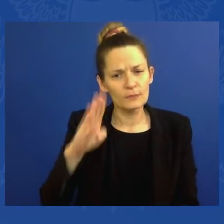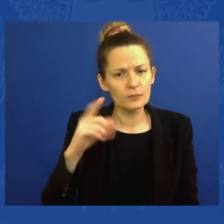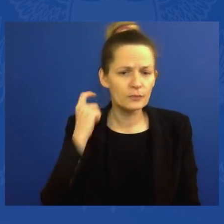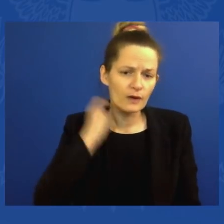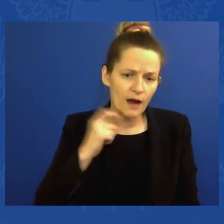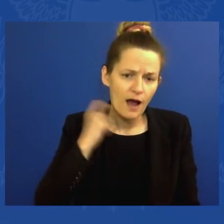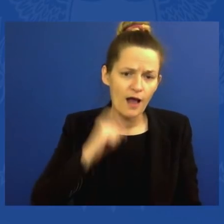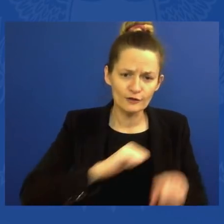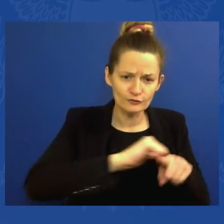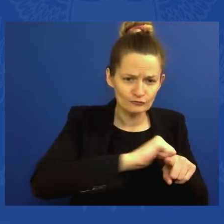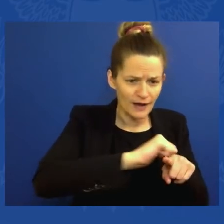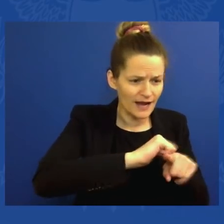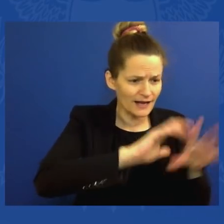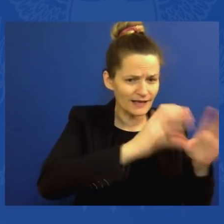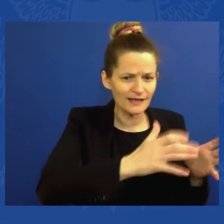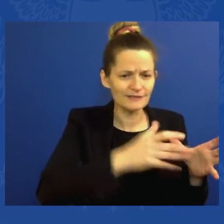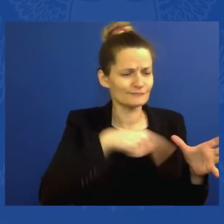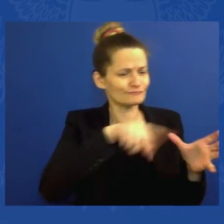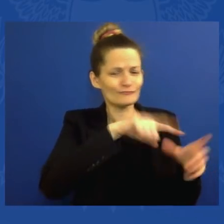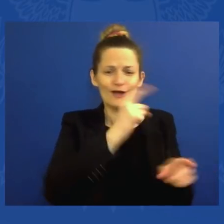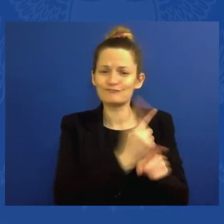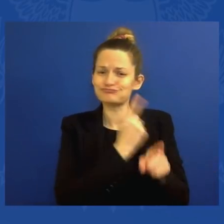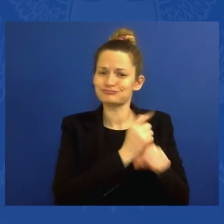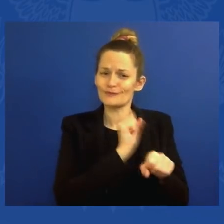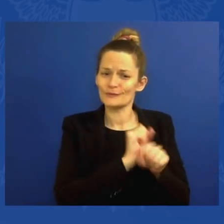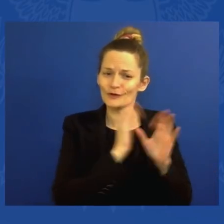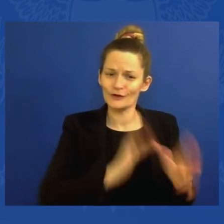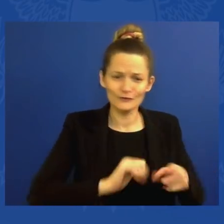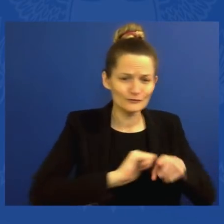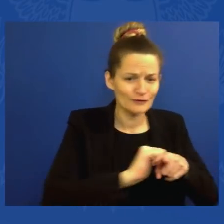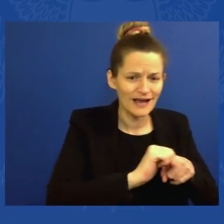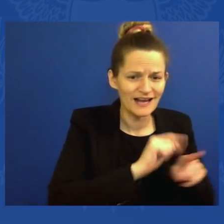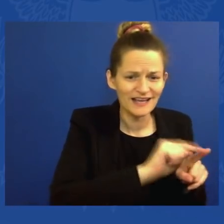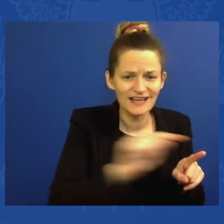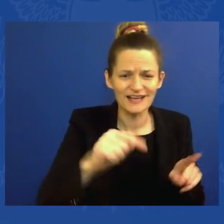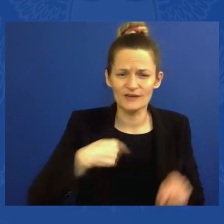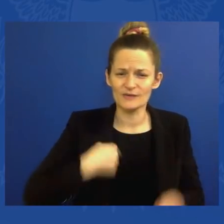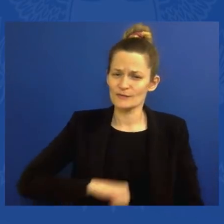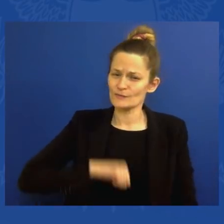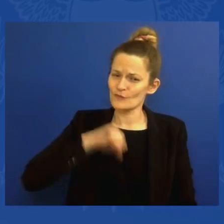and providing the pathways to advanced manufacturing careers in this industry.